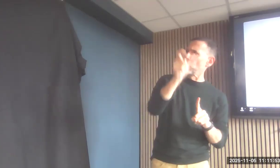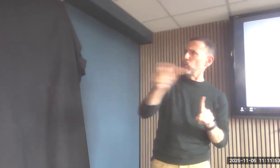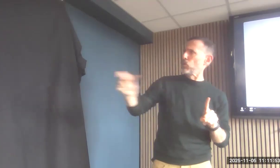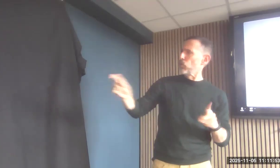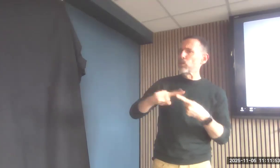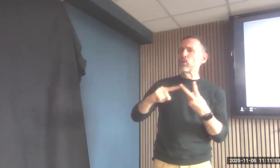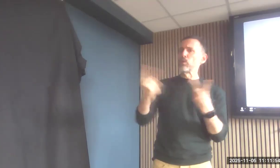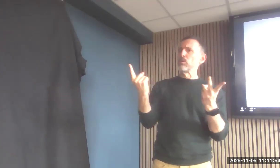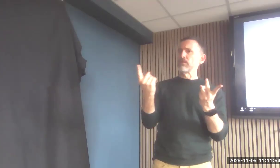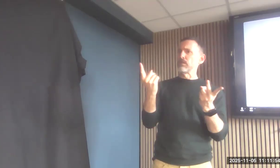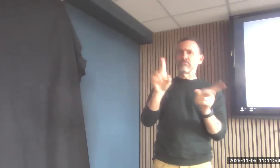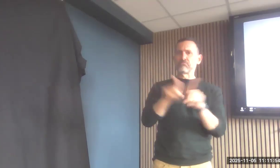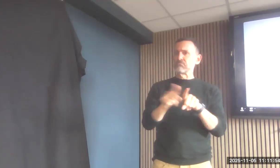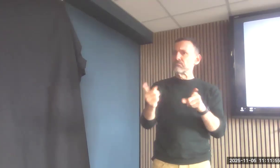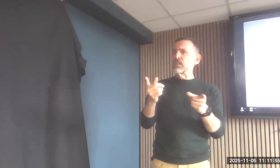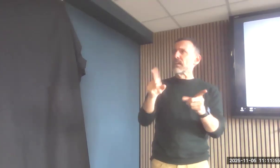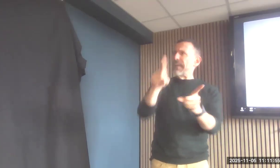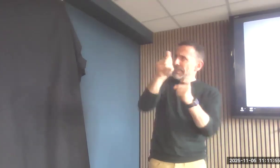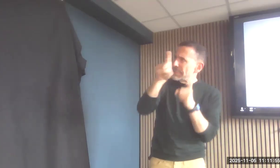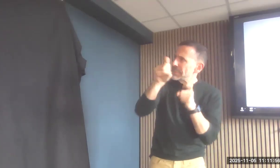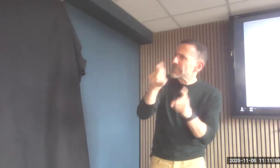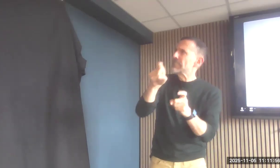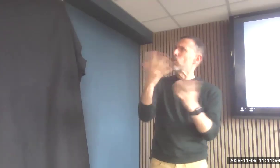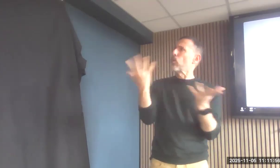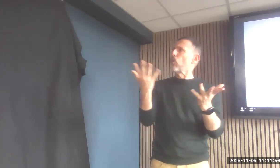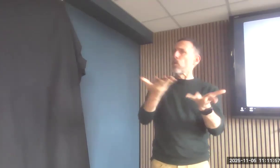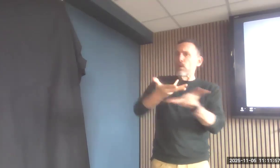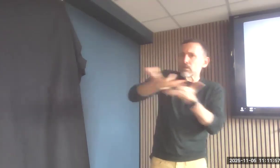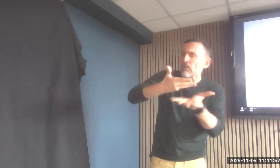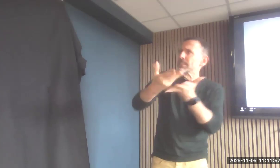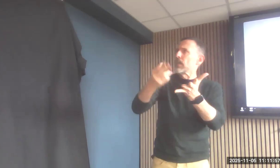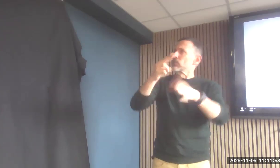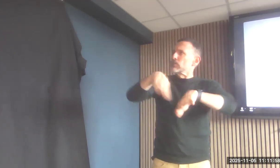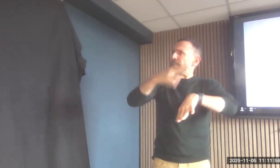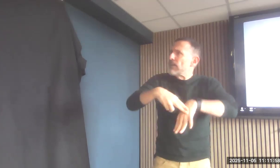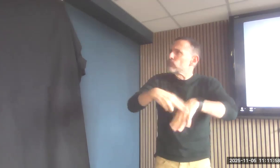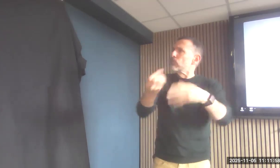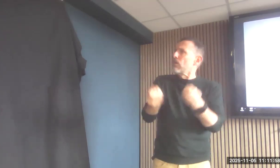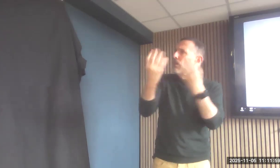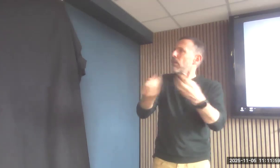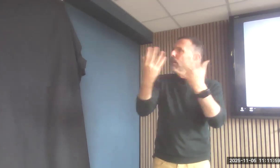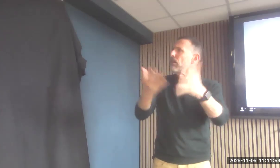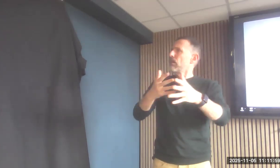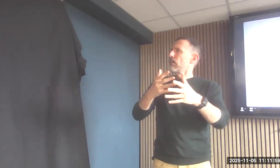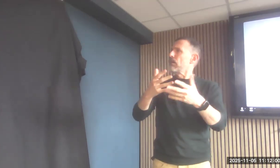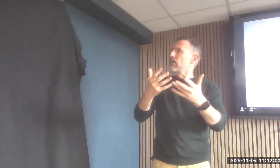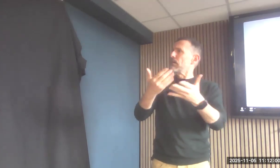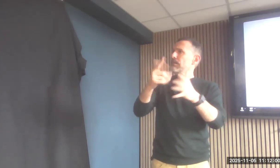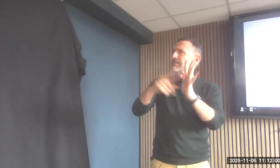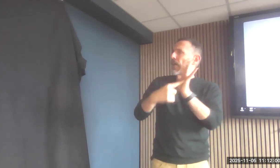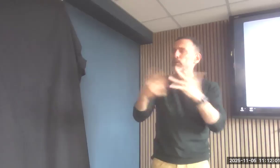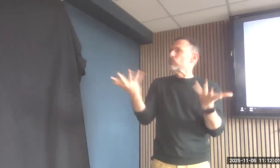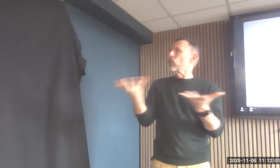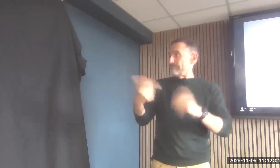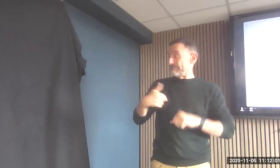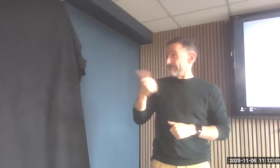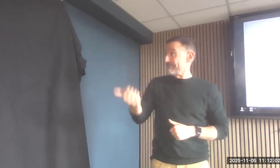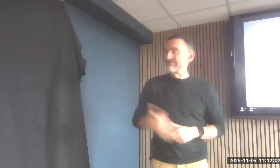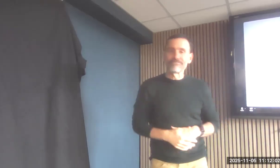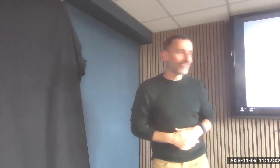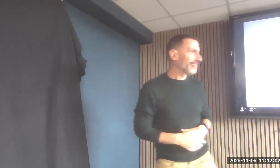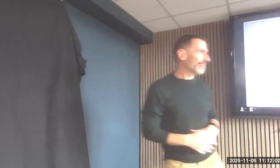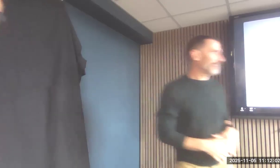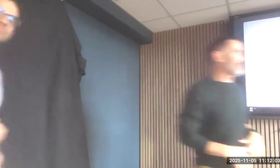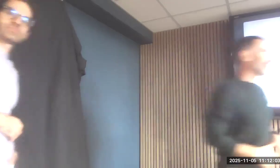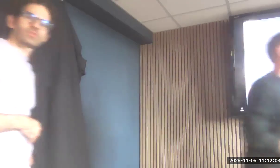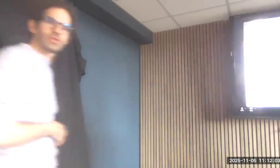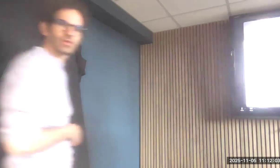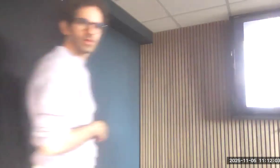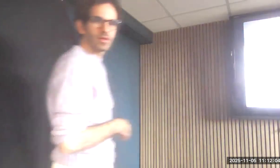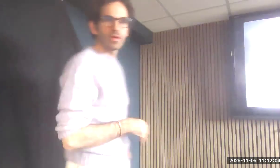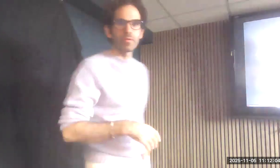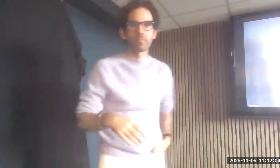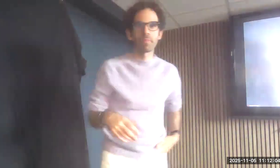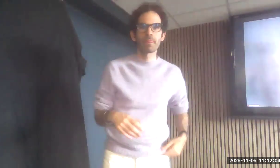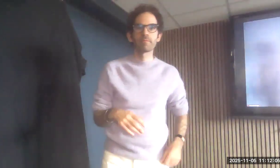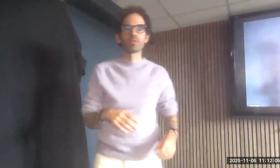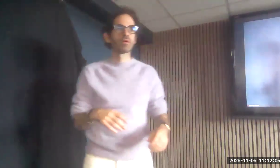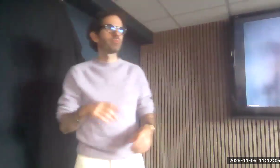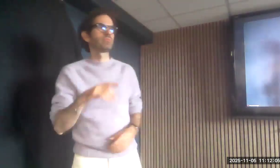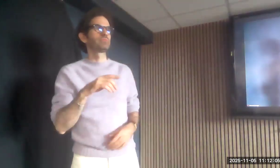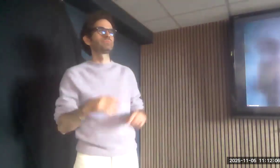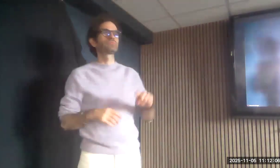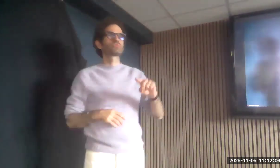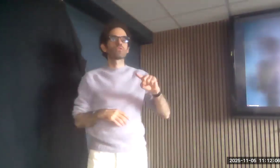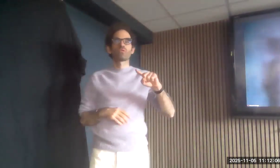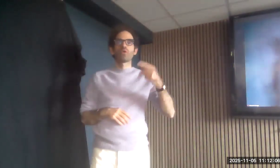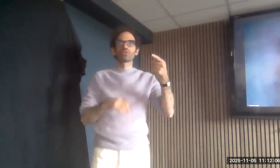Where do the examples come from? What was the elicitation process? Do these come from natural, spontaneously produced data? Where do the examples come from? If you could talk us through that, please.